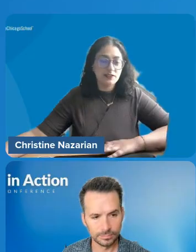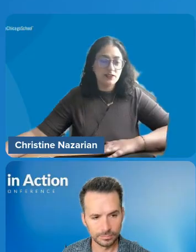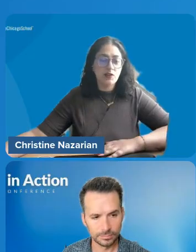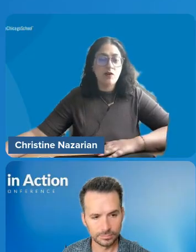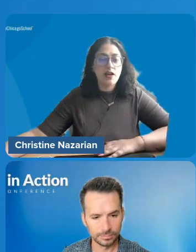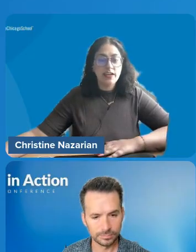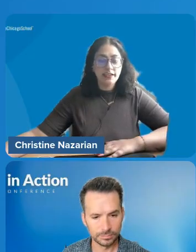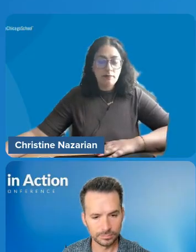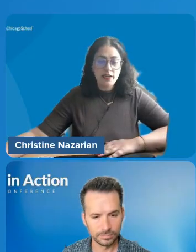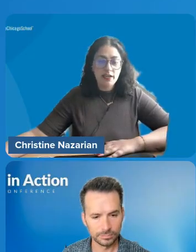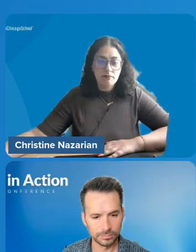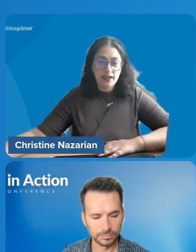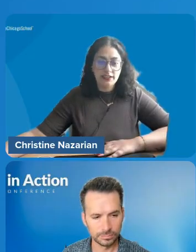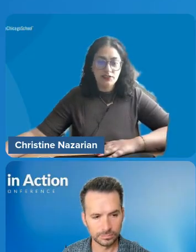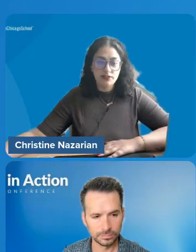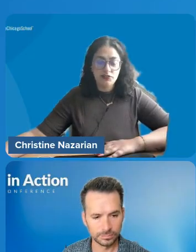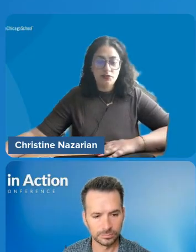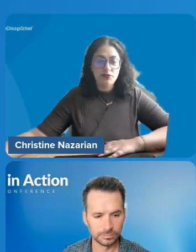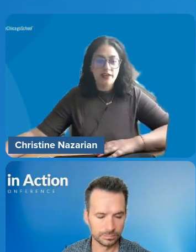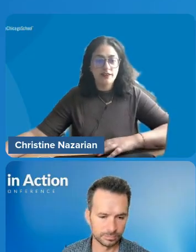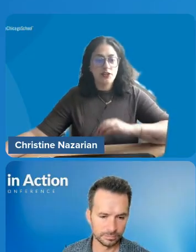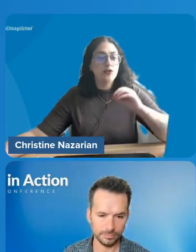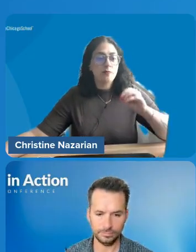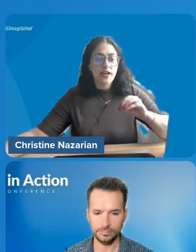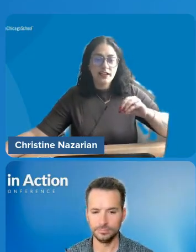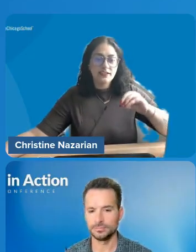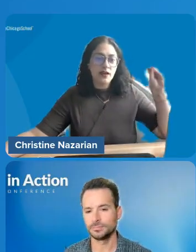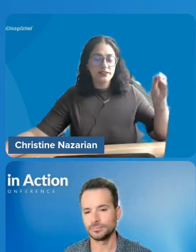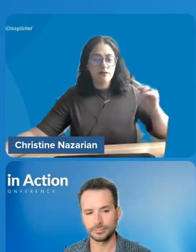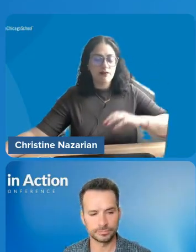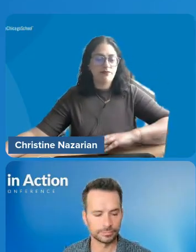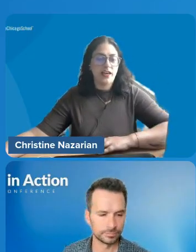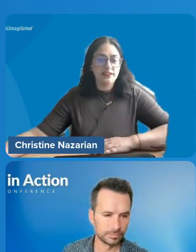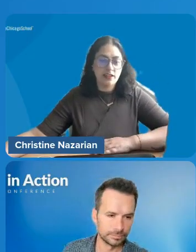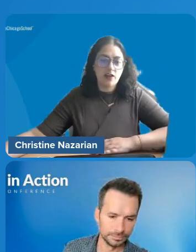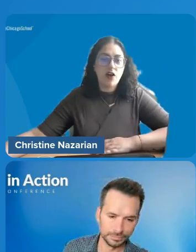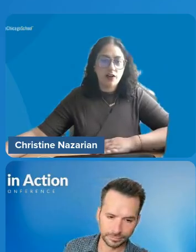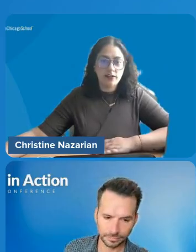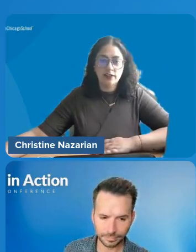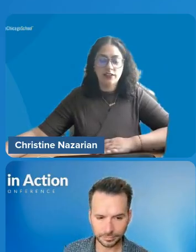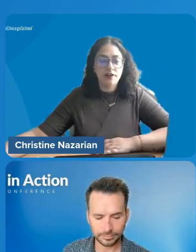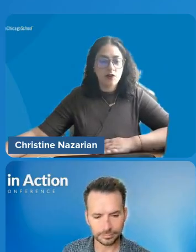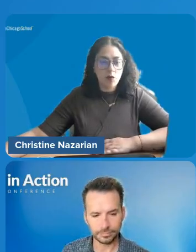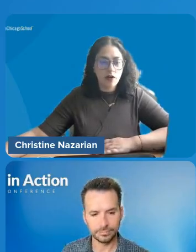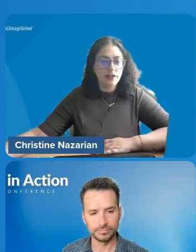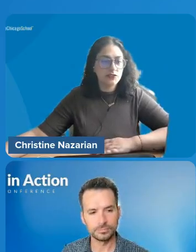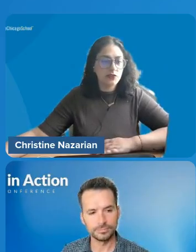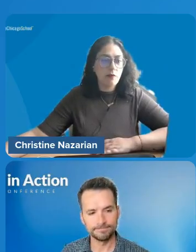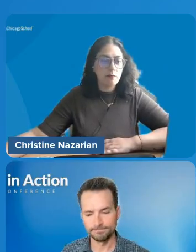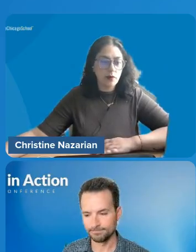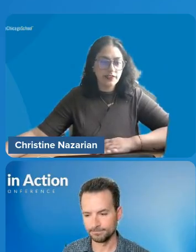So keeping in mind too that the human aspect of reflecting on clinical work is so important.